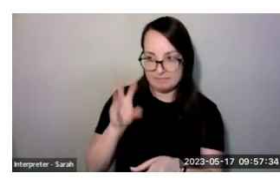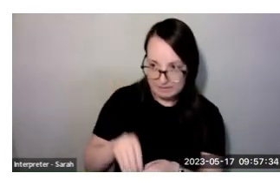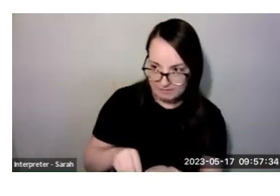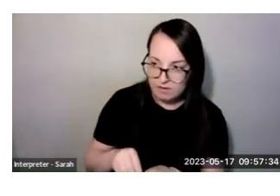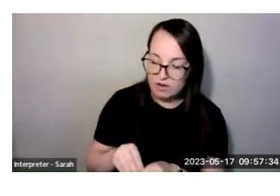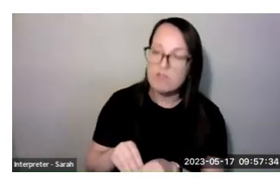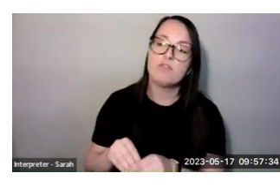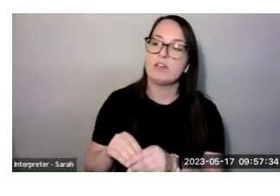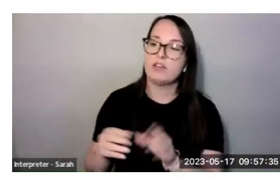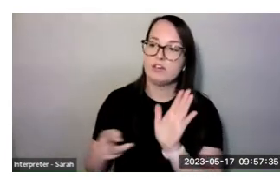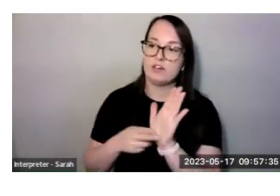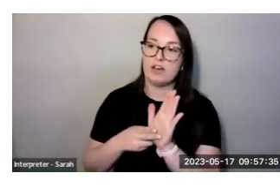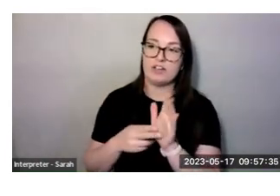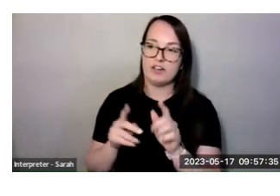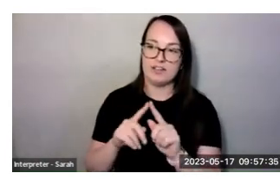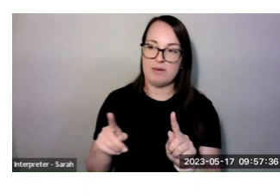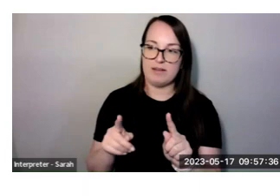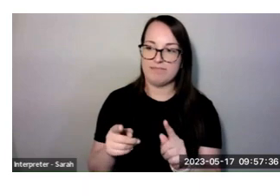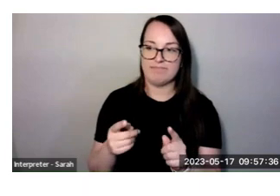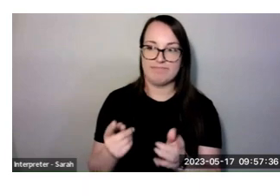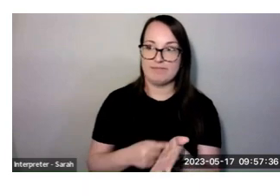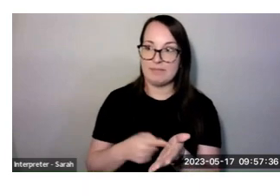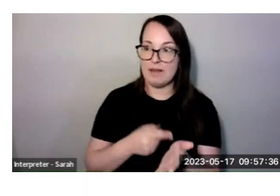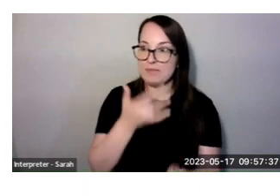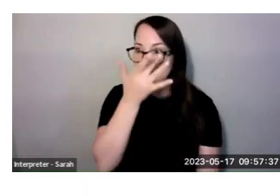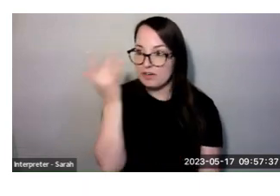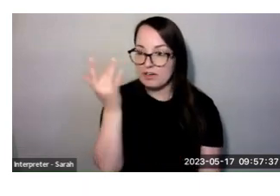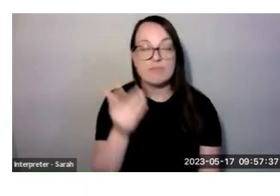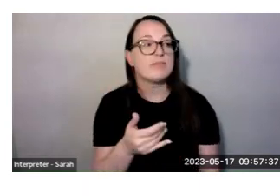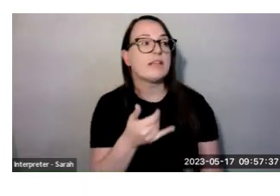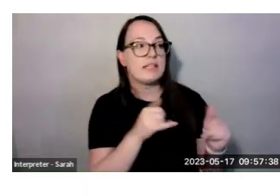Magan: Yes, it is in your contract to do that. They don't.